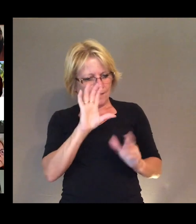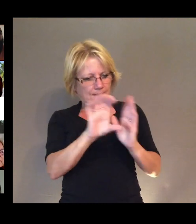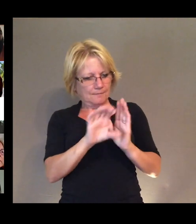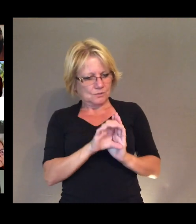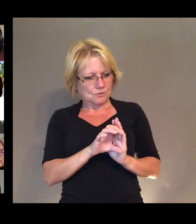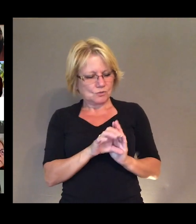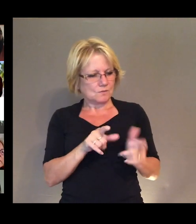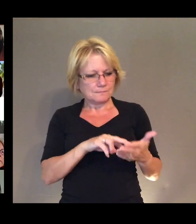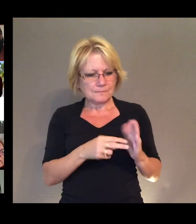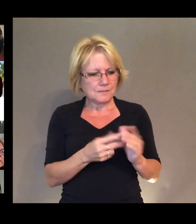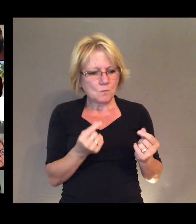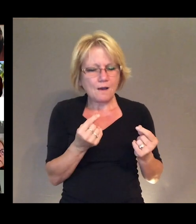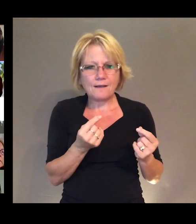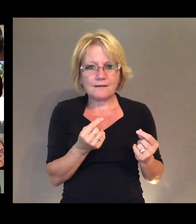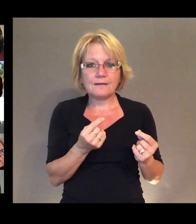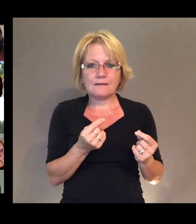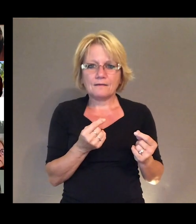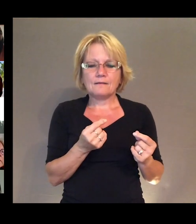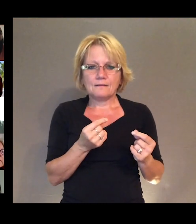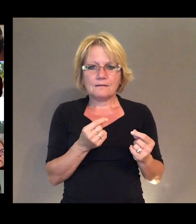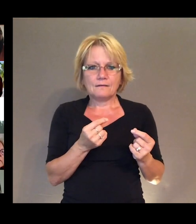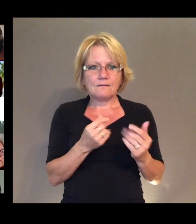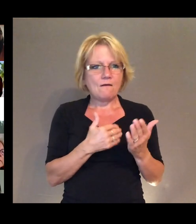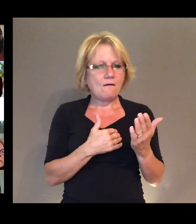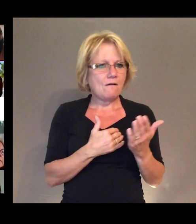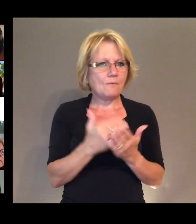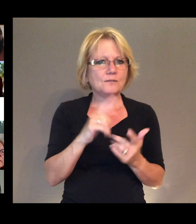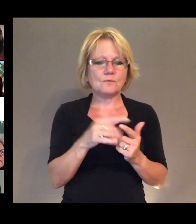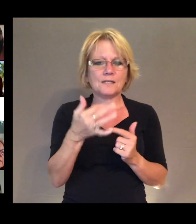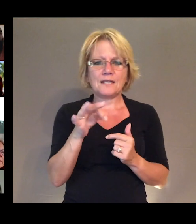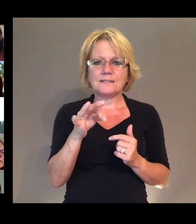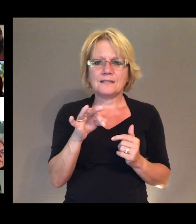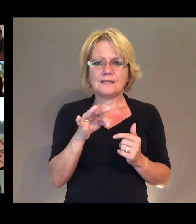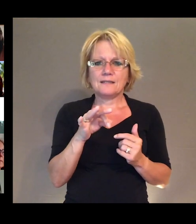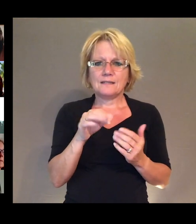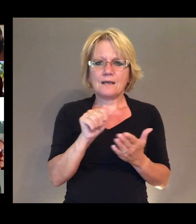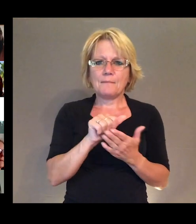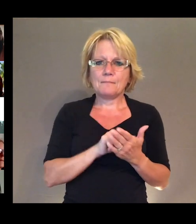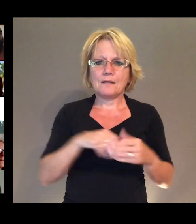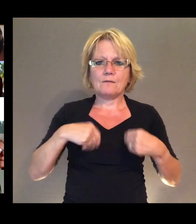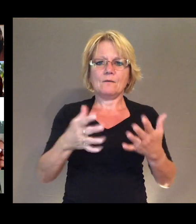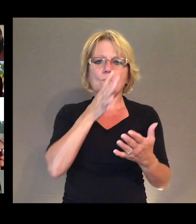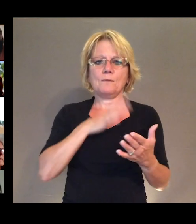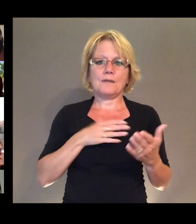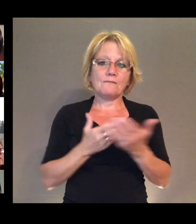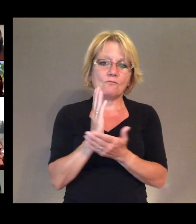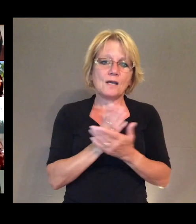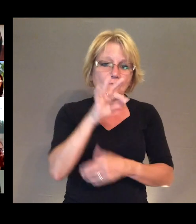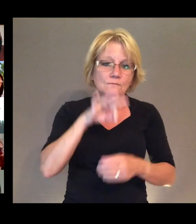all the way up through the 19th amendment in 1920, giving women the right to vote. If it was a revolution,